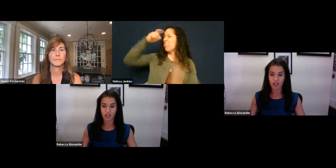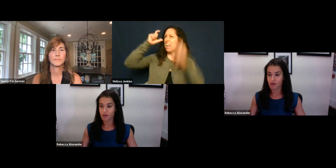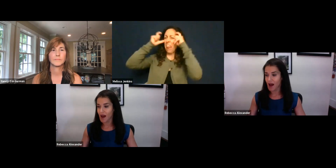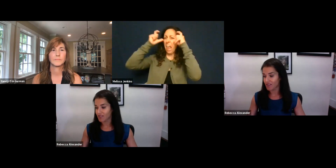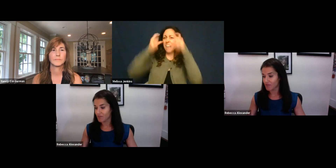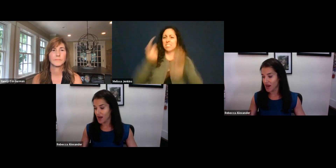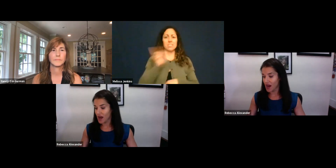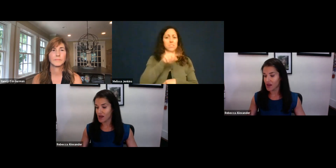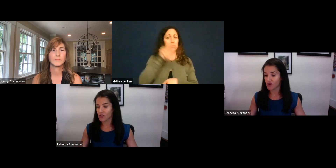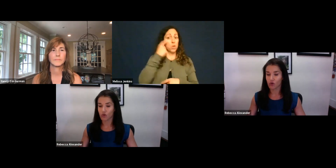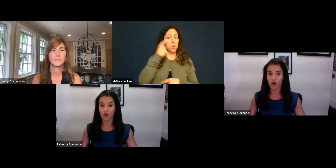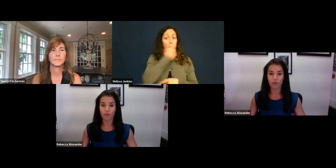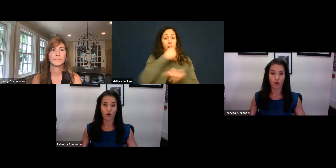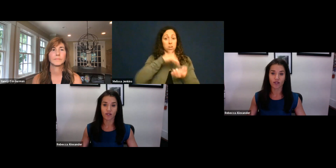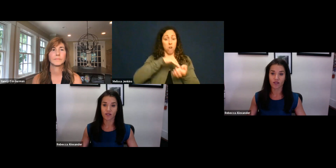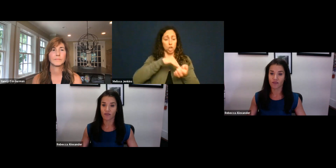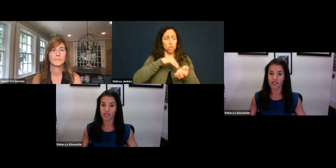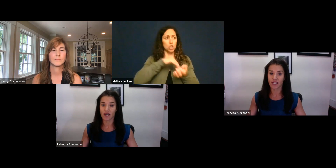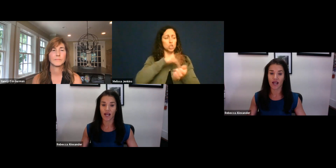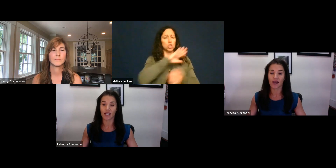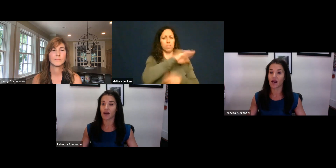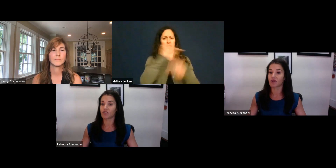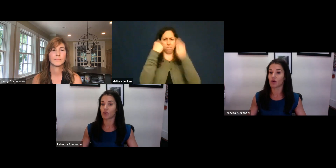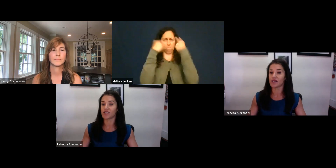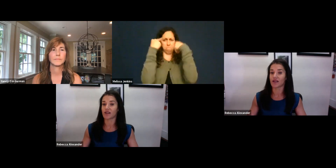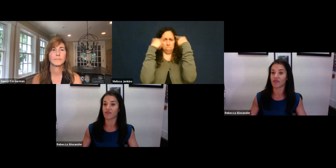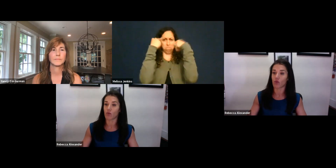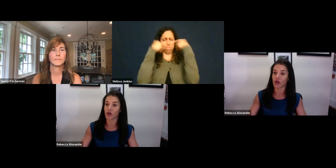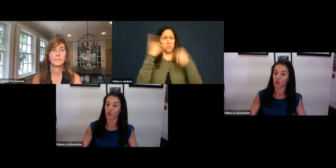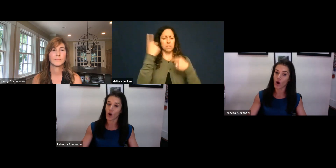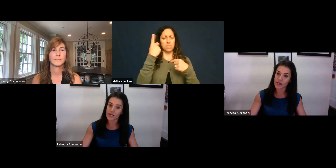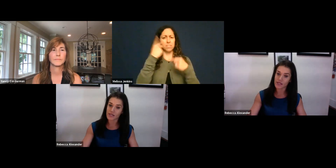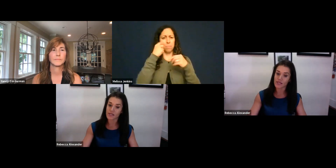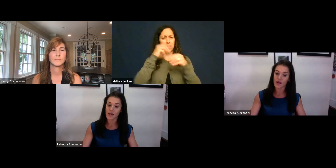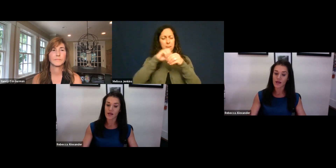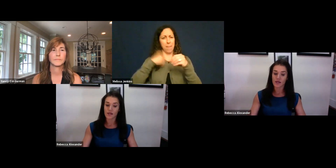in the back of my eye. their equipment wasn't sophisticated enough to identify what it was.